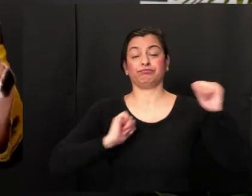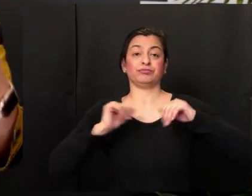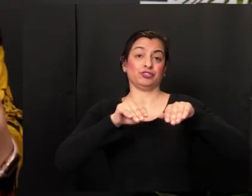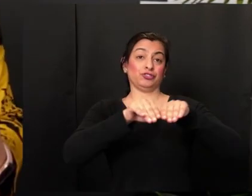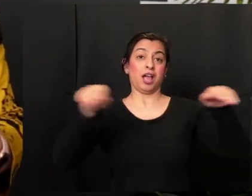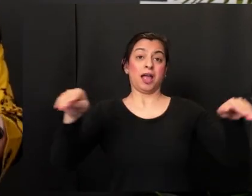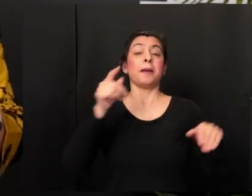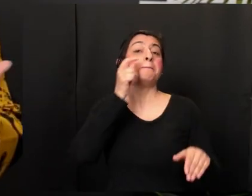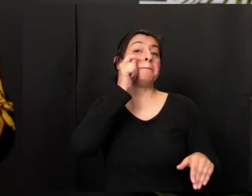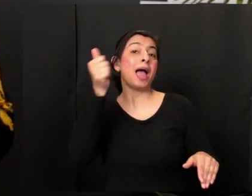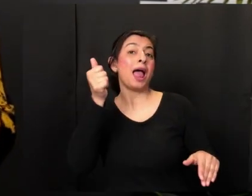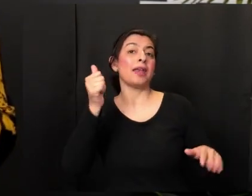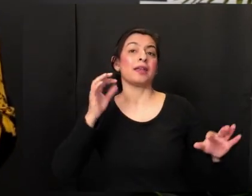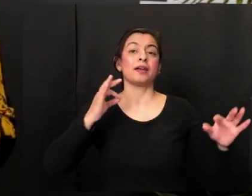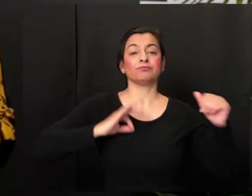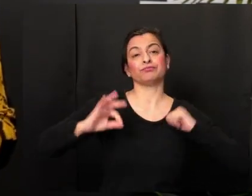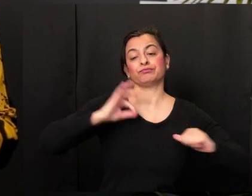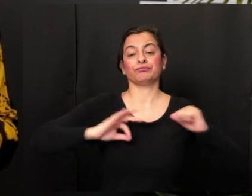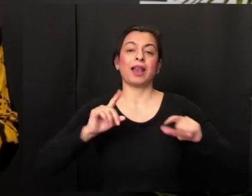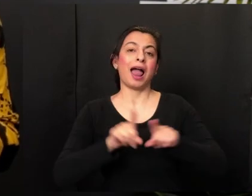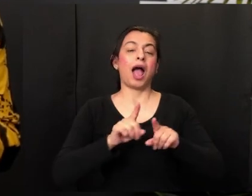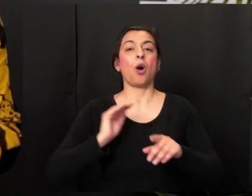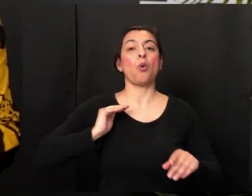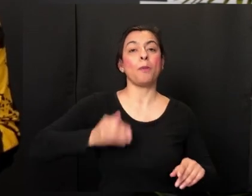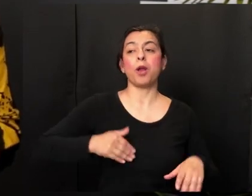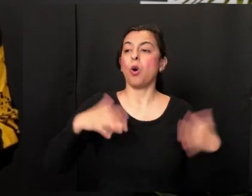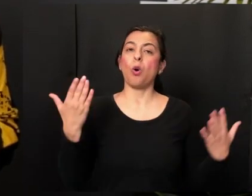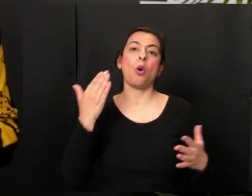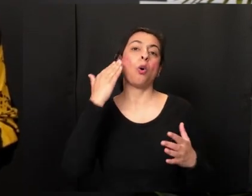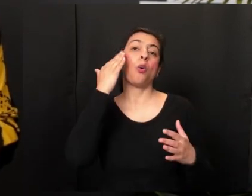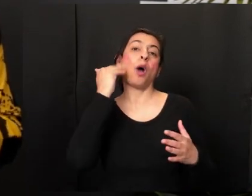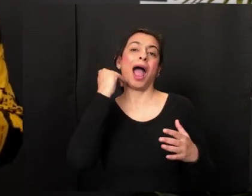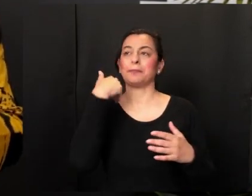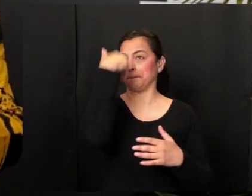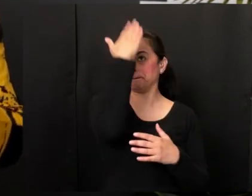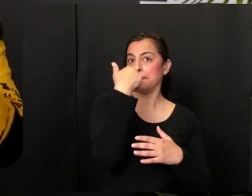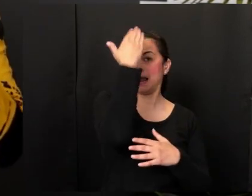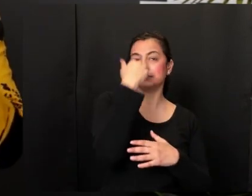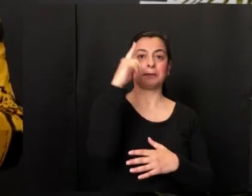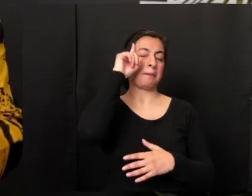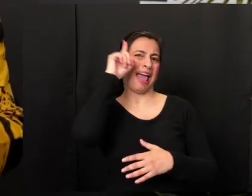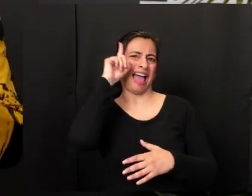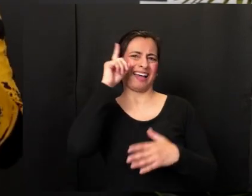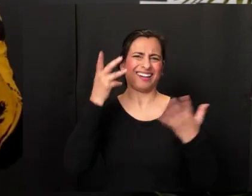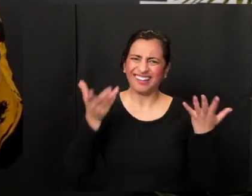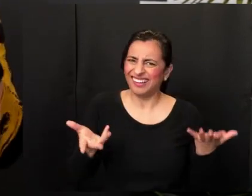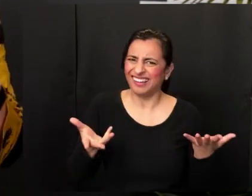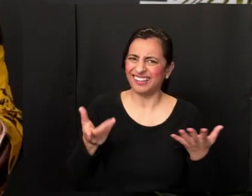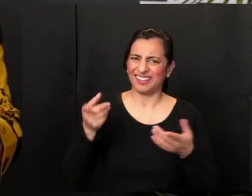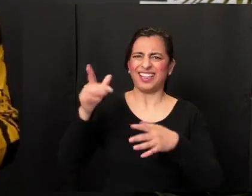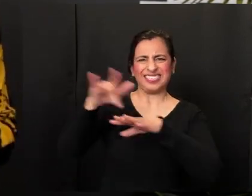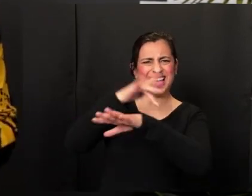because theater was not gender inclusive or racially inclusive. This is the equivalent with disabilities,